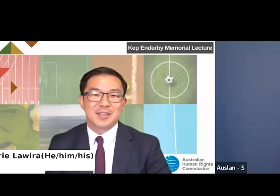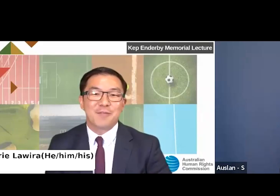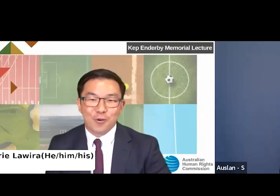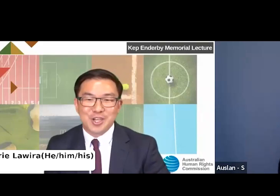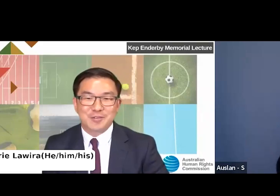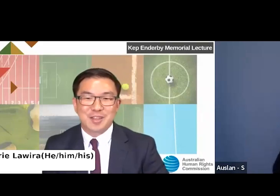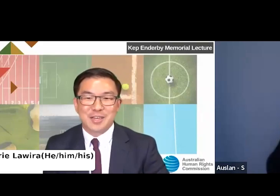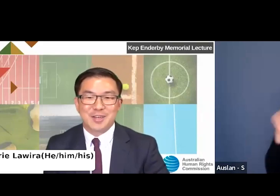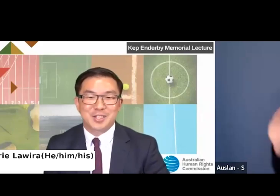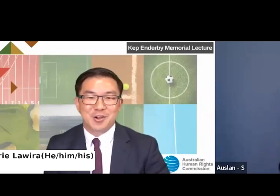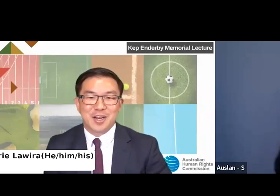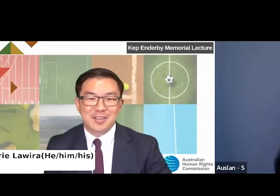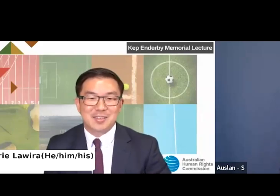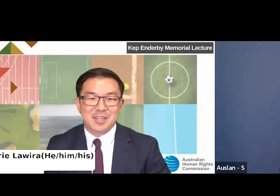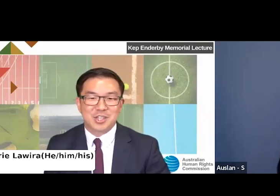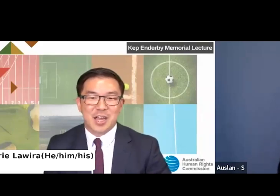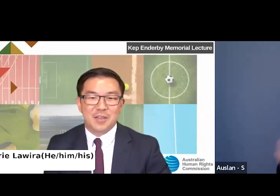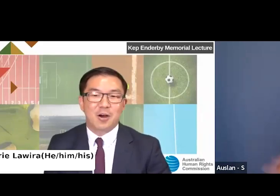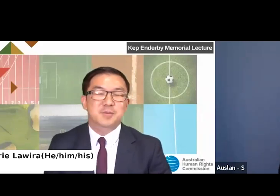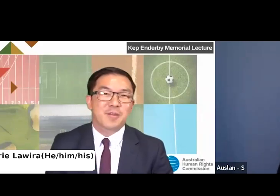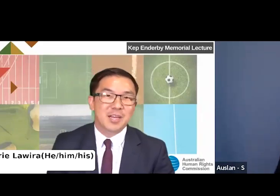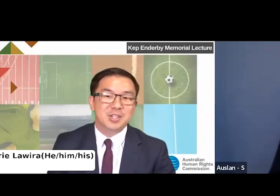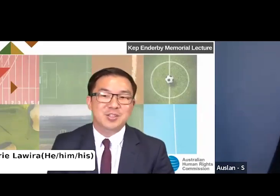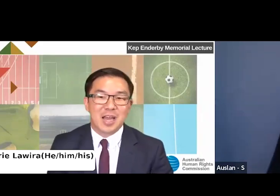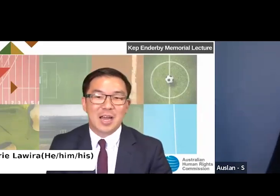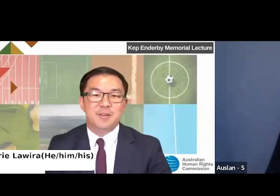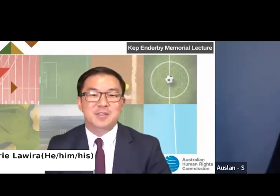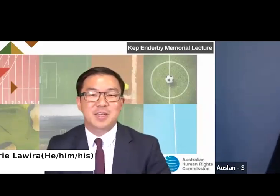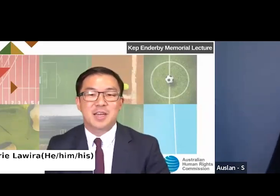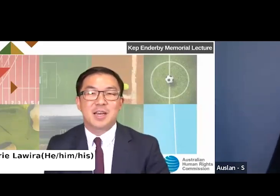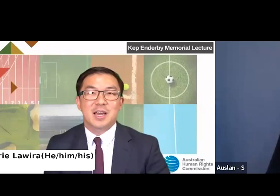They've all generously agreed to join us and share their observations, advocacy